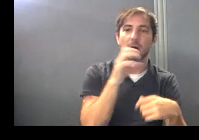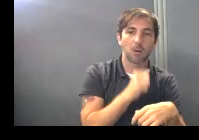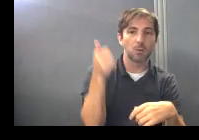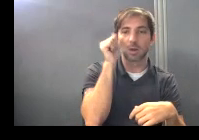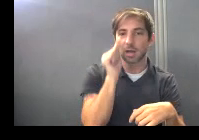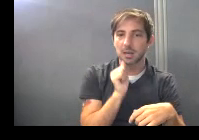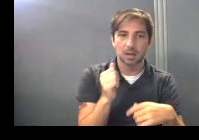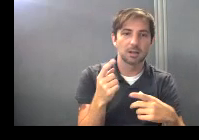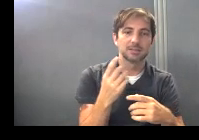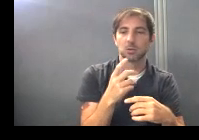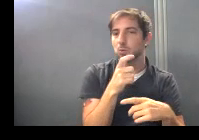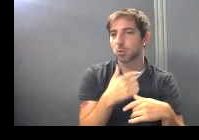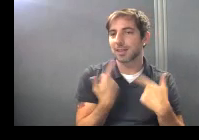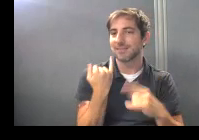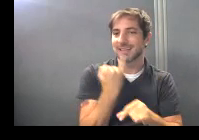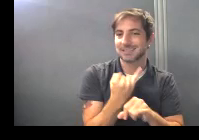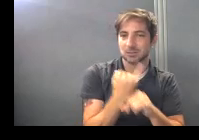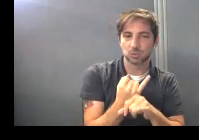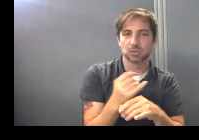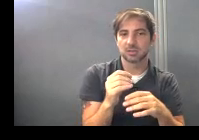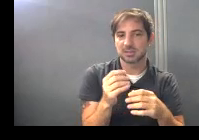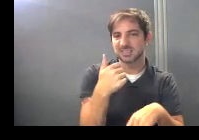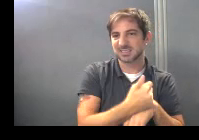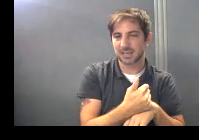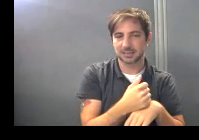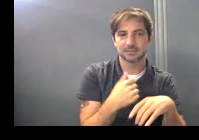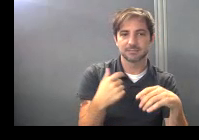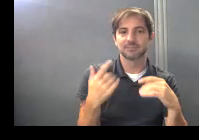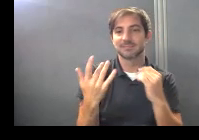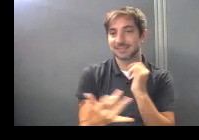WE PROVIDE TECHNICAL ASSISTANCE TO GRANTEES AND CONSTITUENTS.